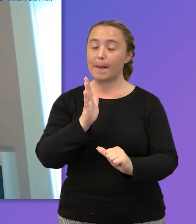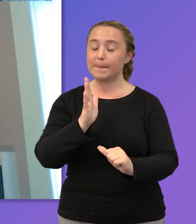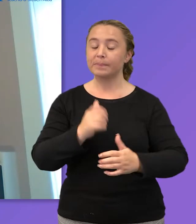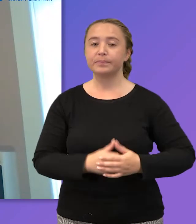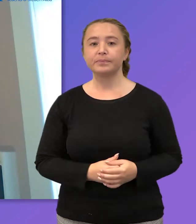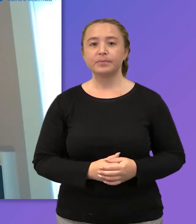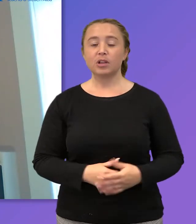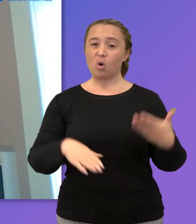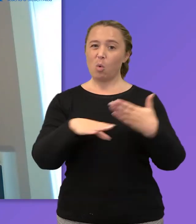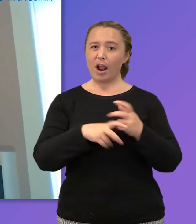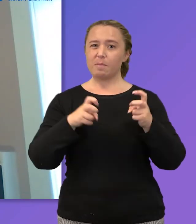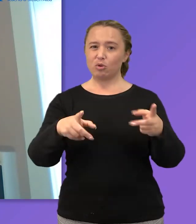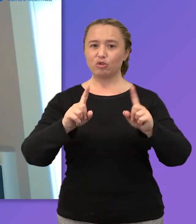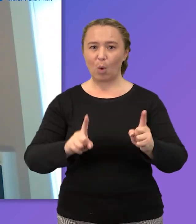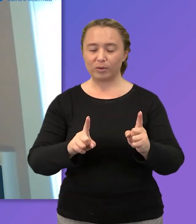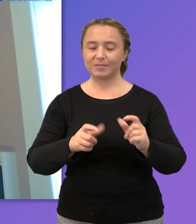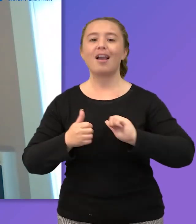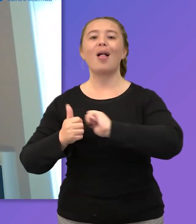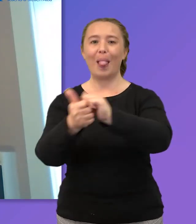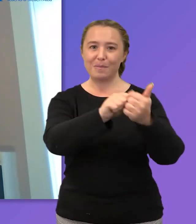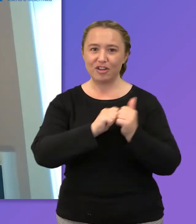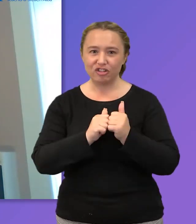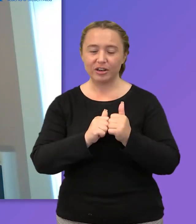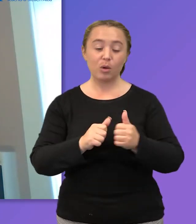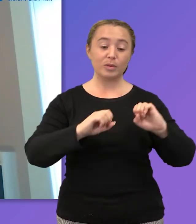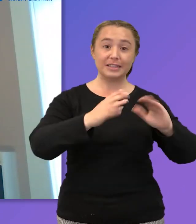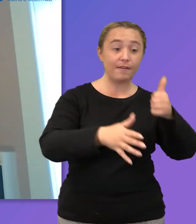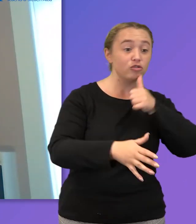Education Program. Our approach to our work is to work collaboratively with service users